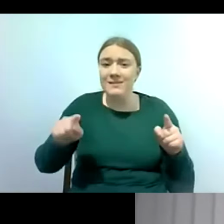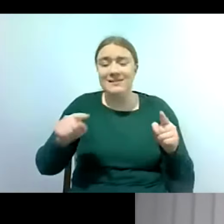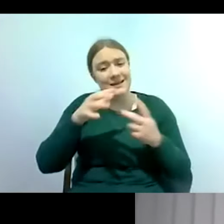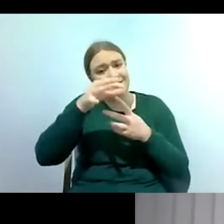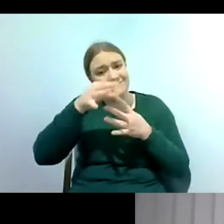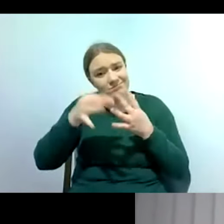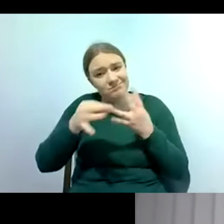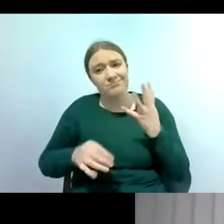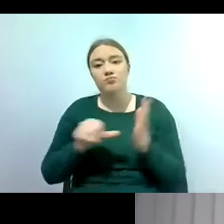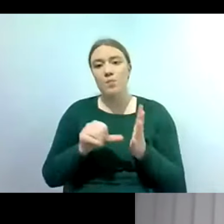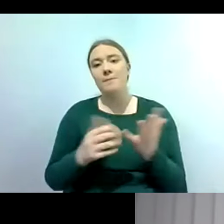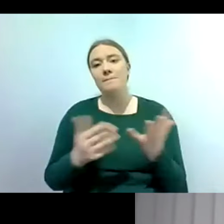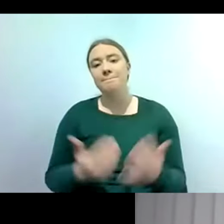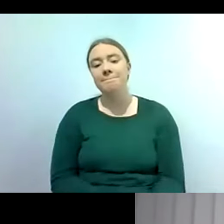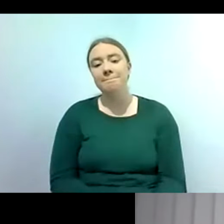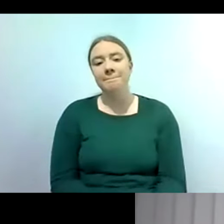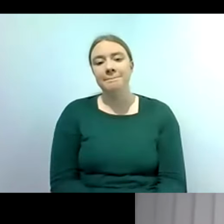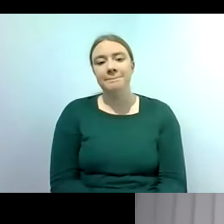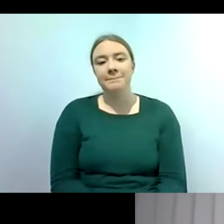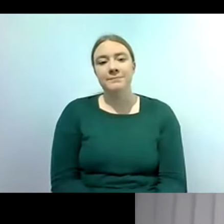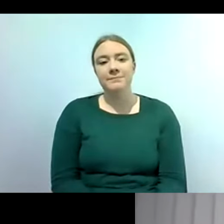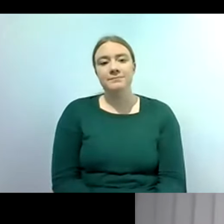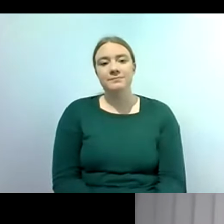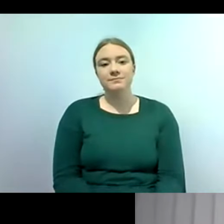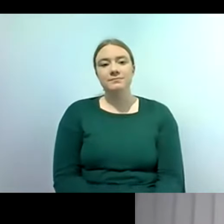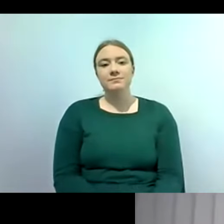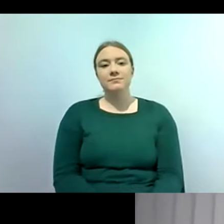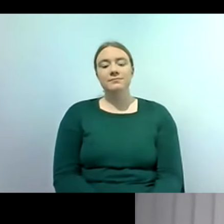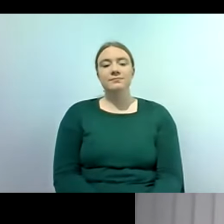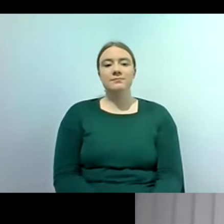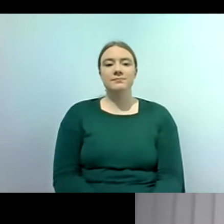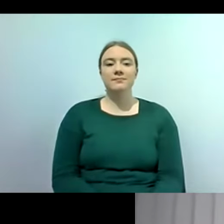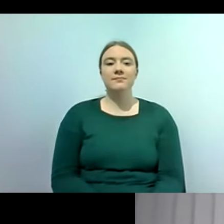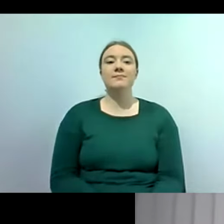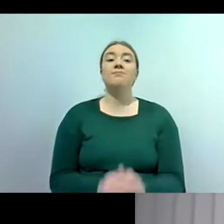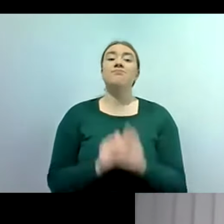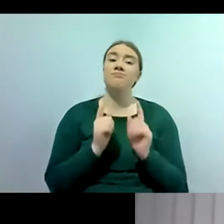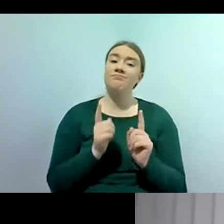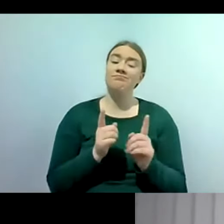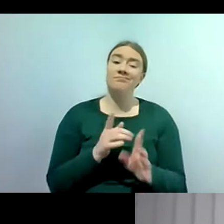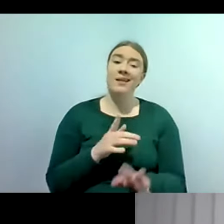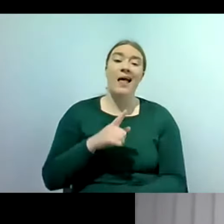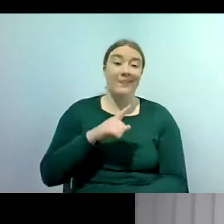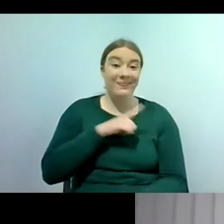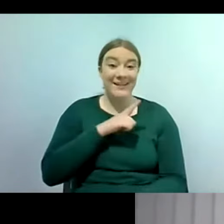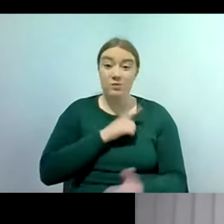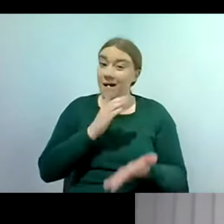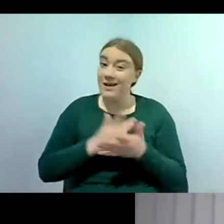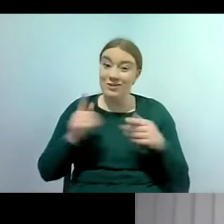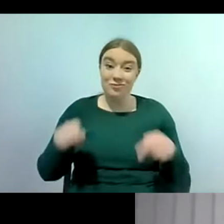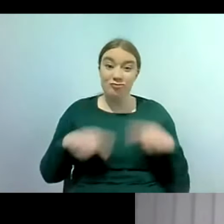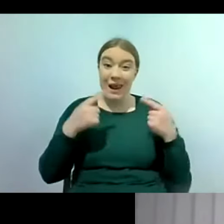issue and uh and that's what what makes it uh so difficult and also so so interesting